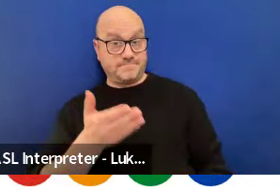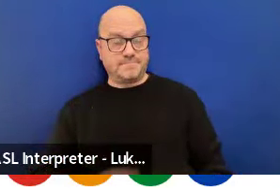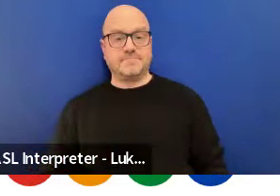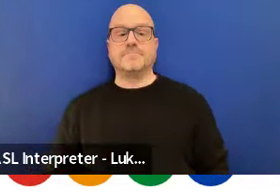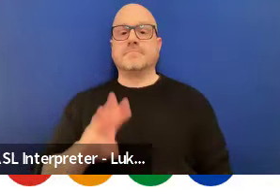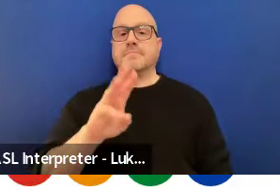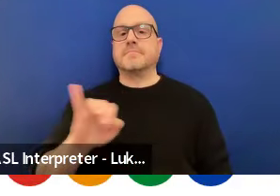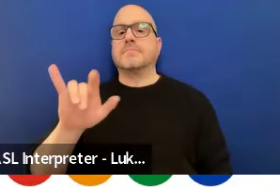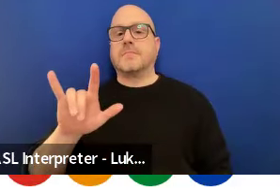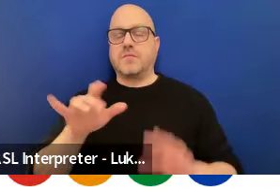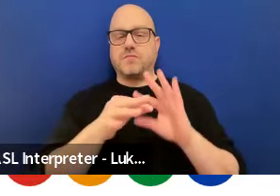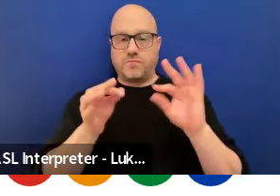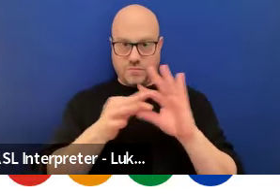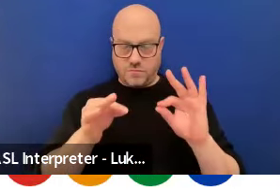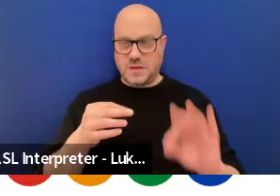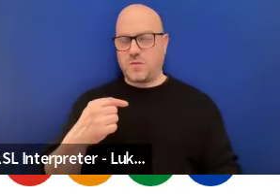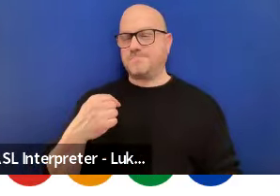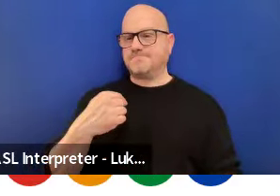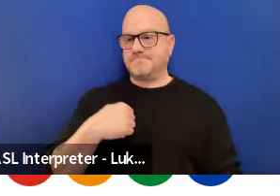WILL?